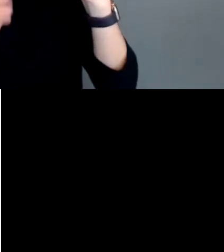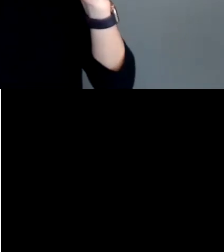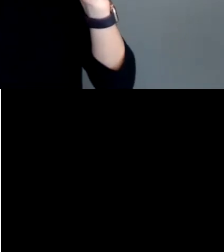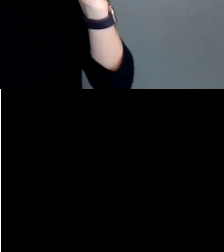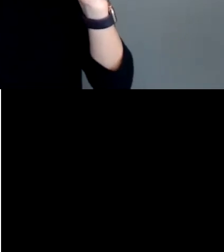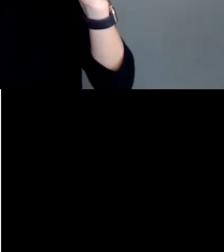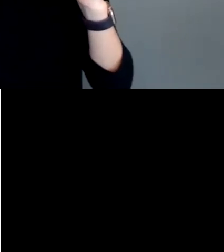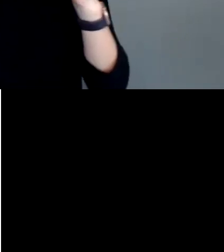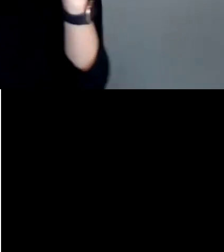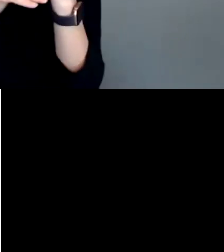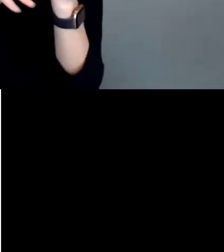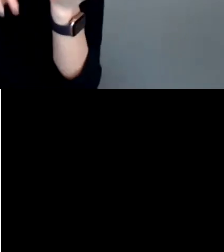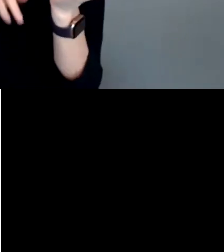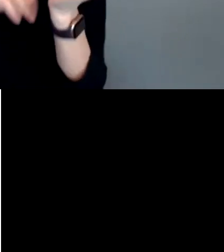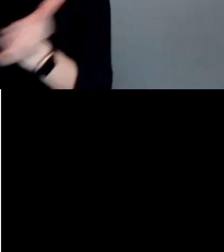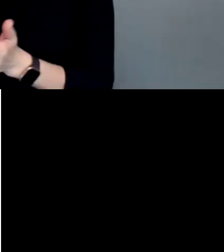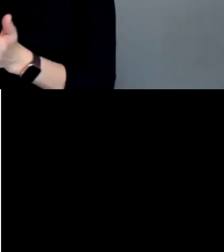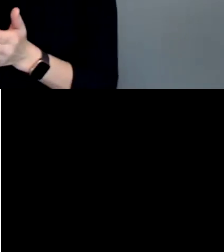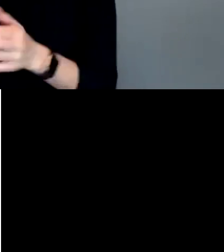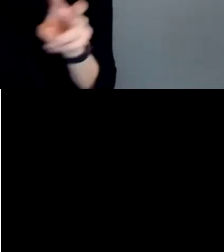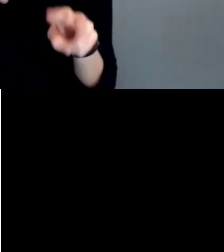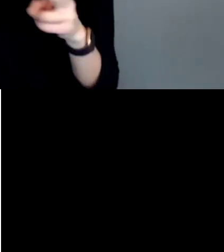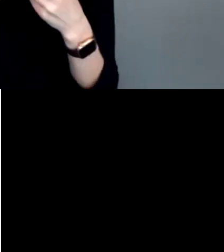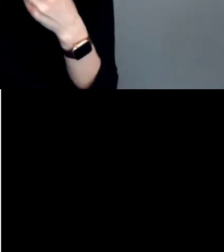provider, the culture of the parents with them being less